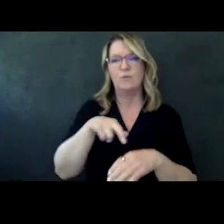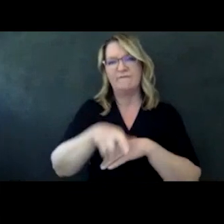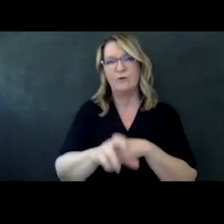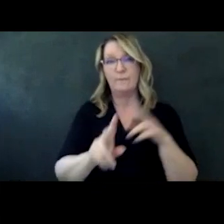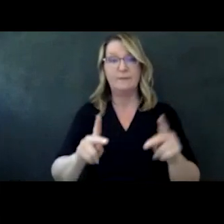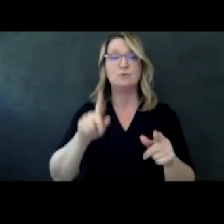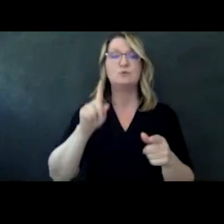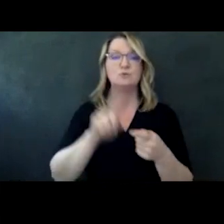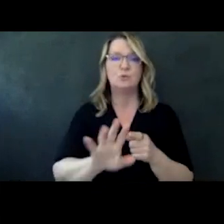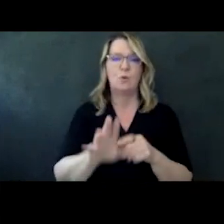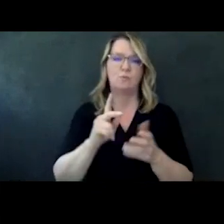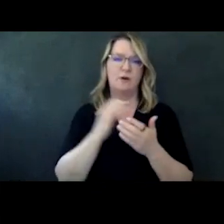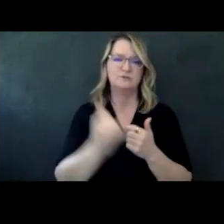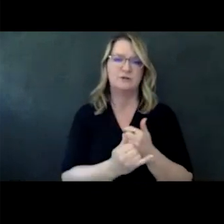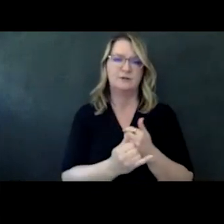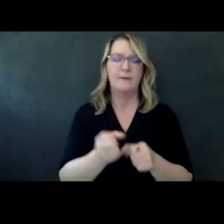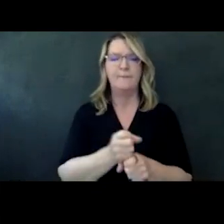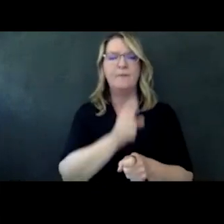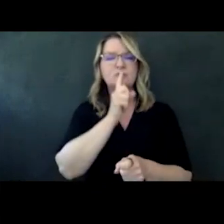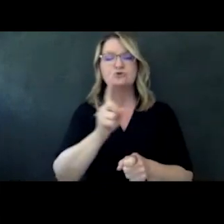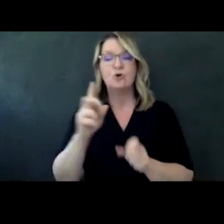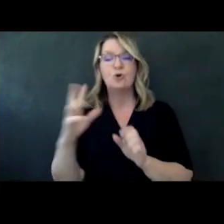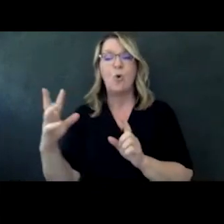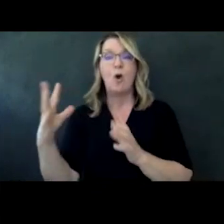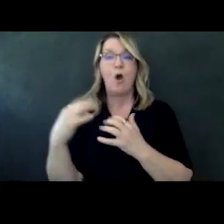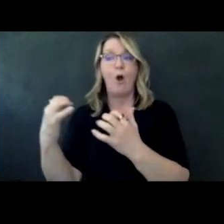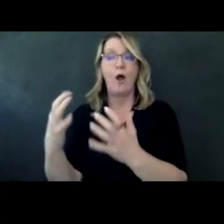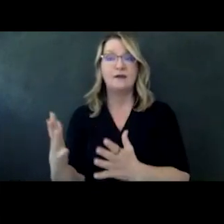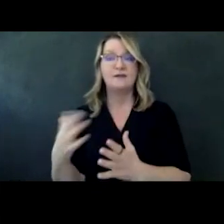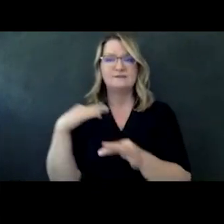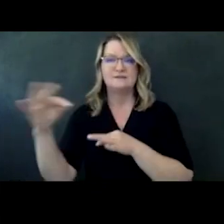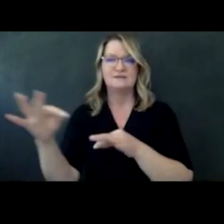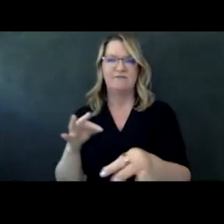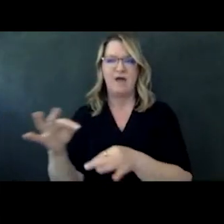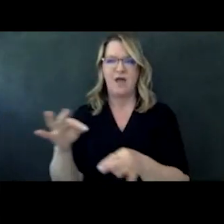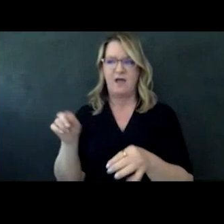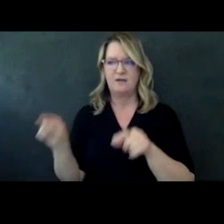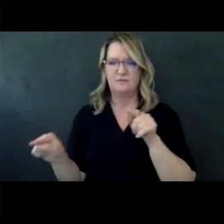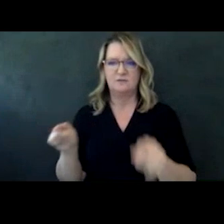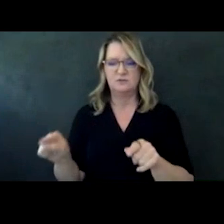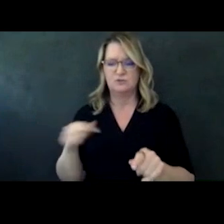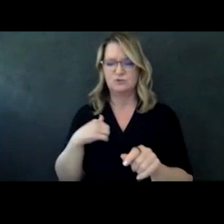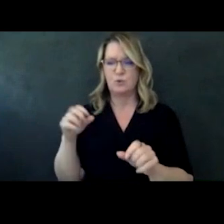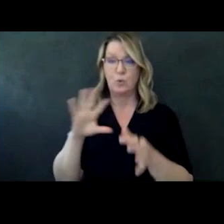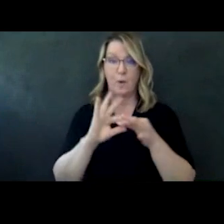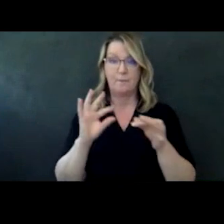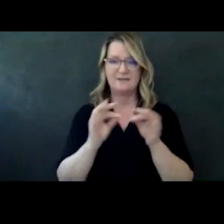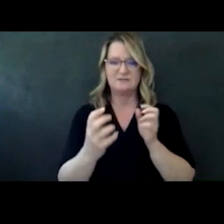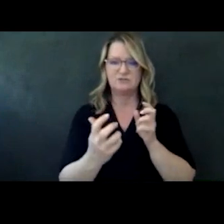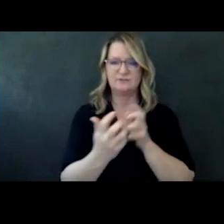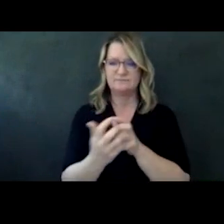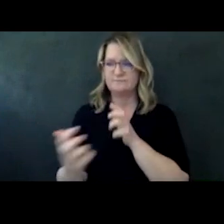your audience is defined so that you can appeal to each of these groups with your messaging.